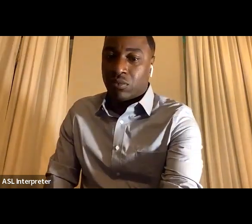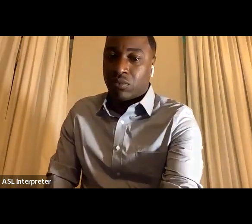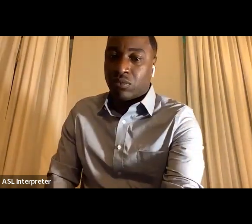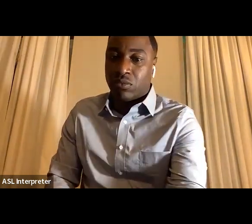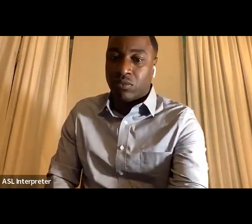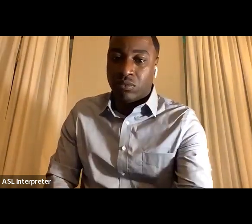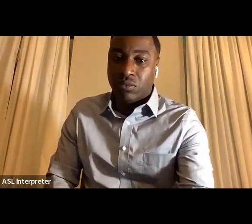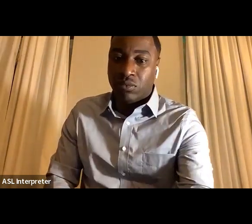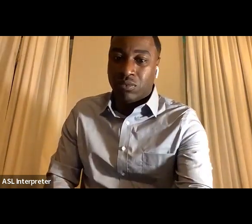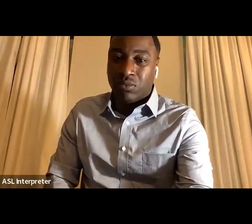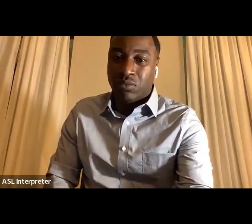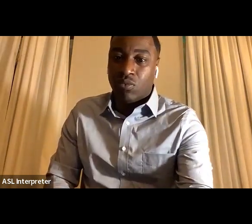I'd say